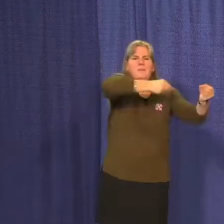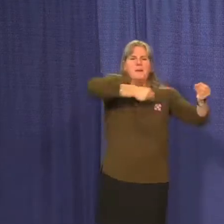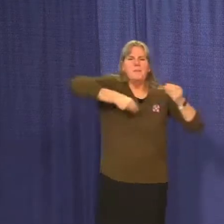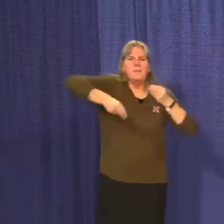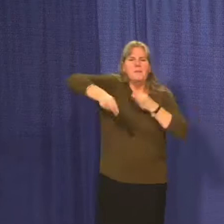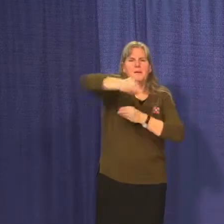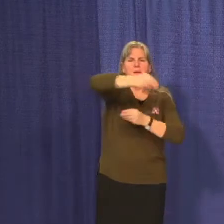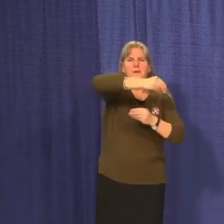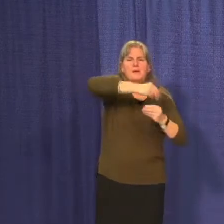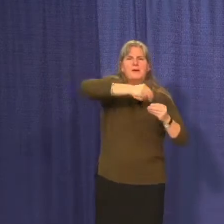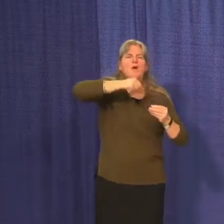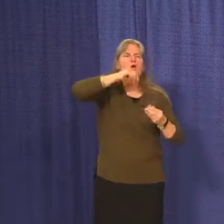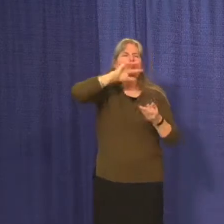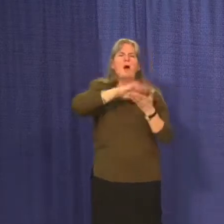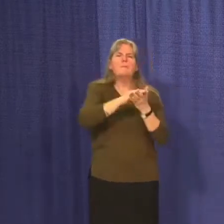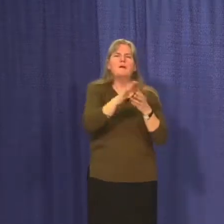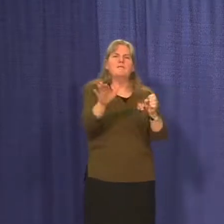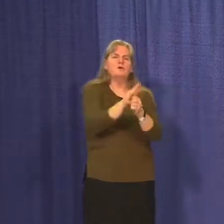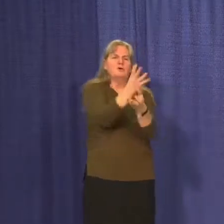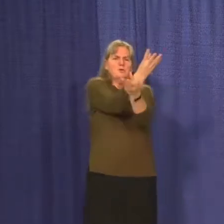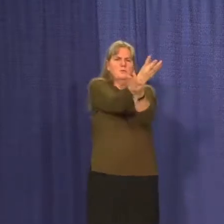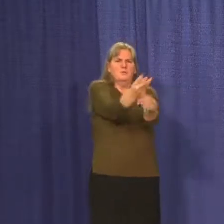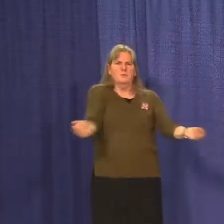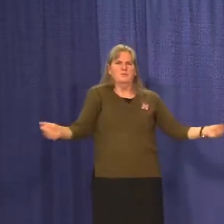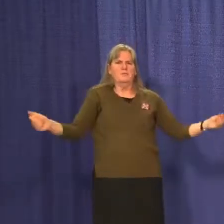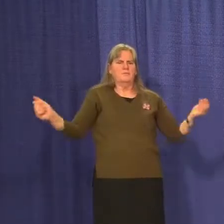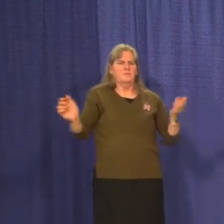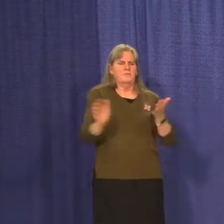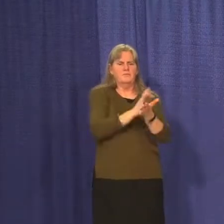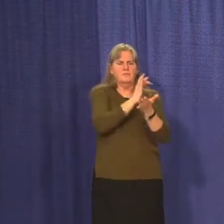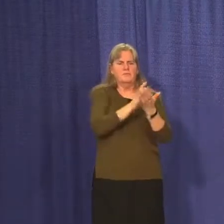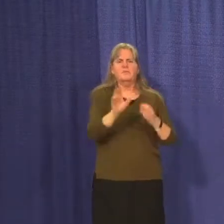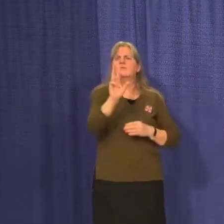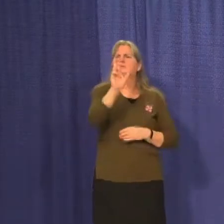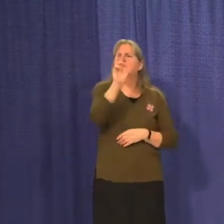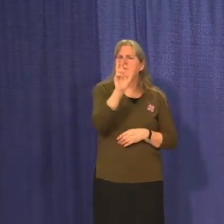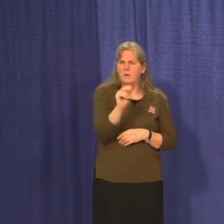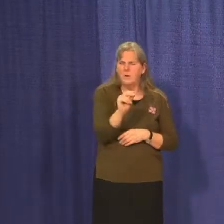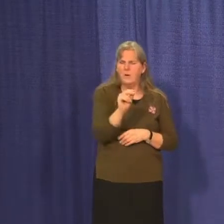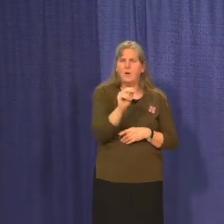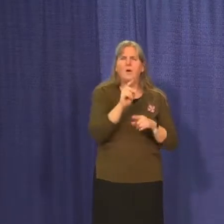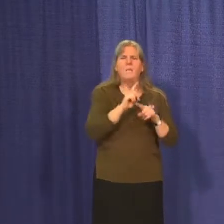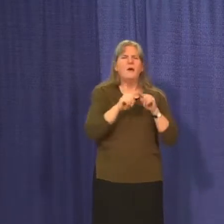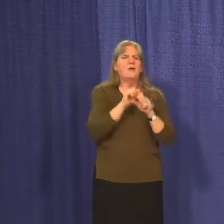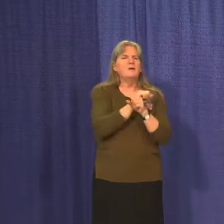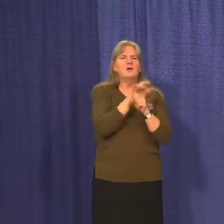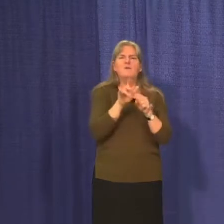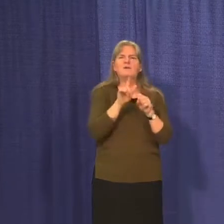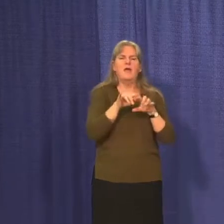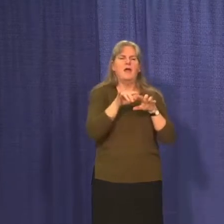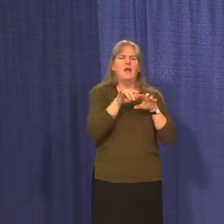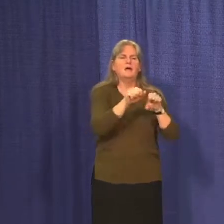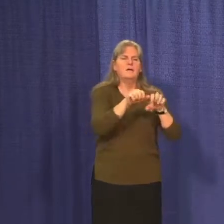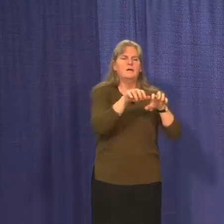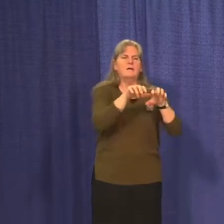That doesn't mean the virus will become completely eliminated, it means it would not really have enough grip on enough